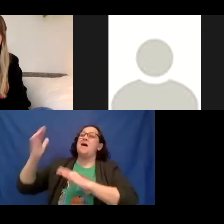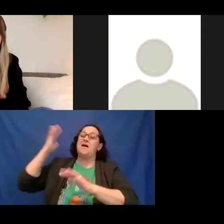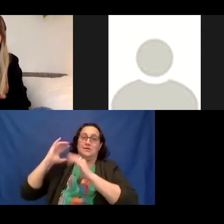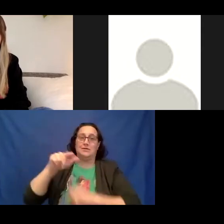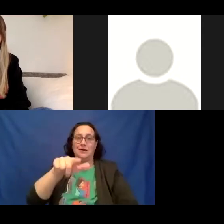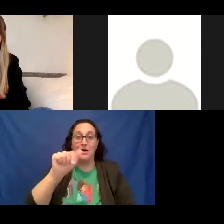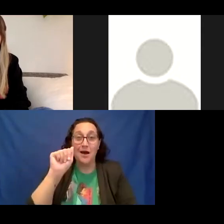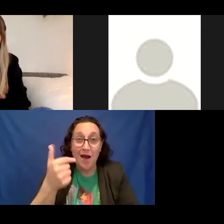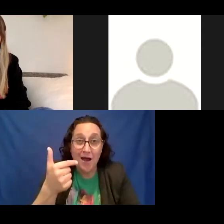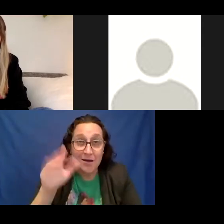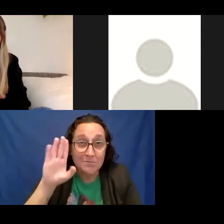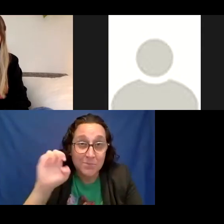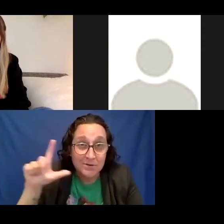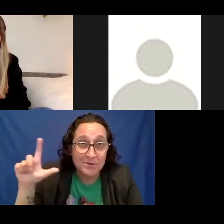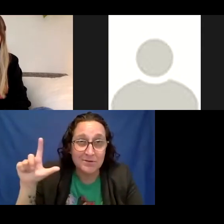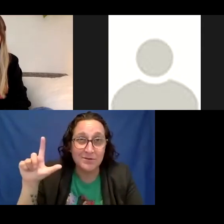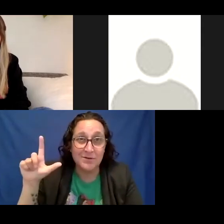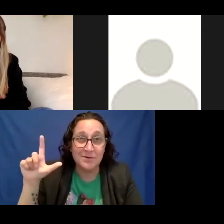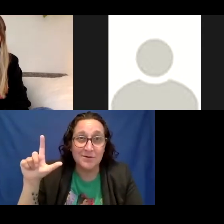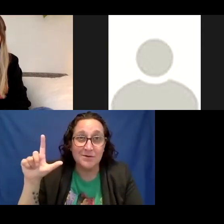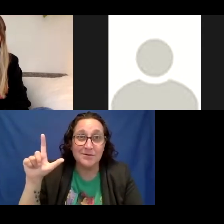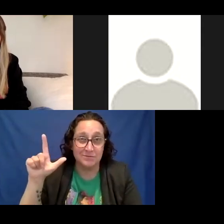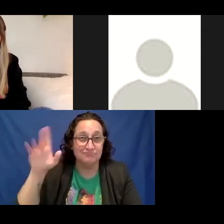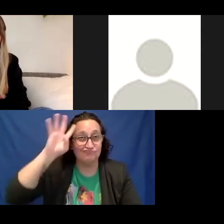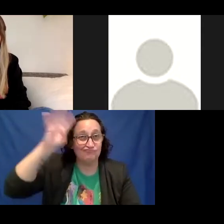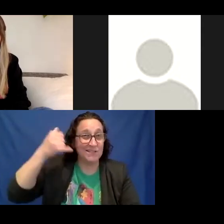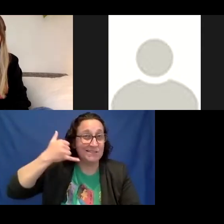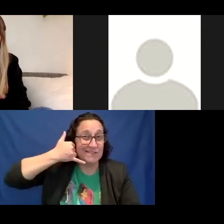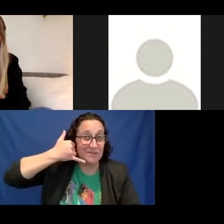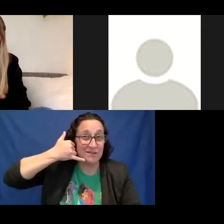but going back further than 1960,